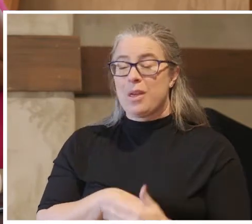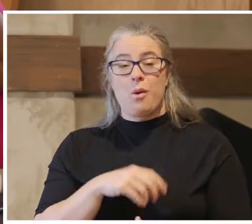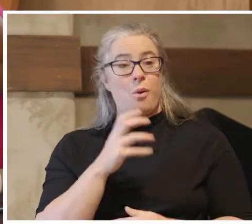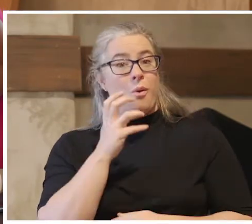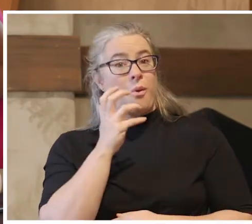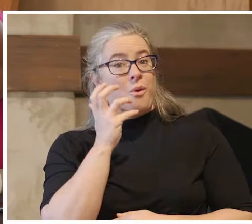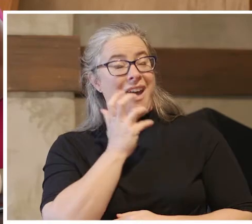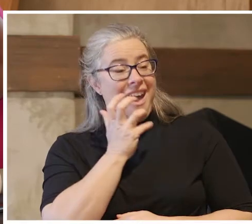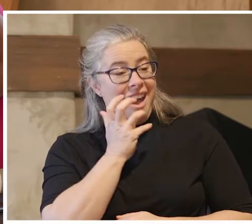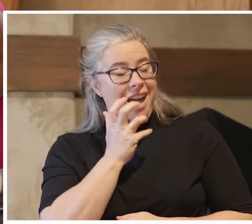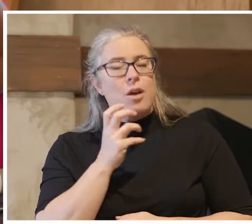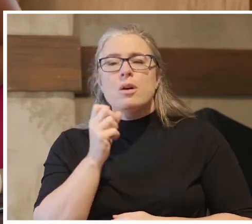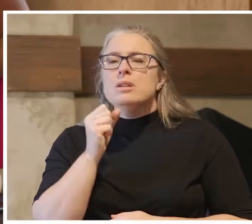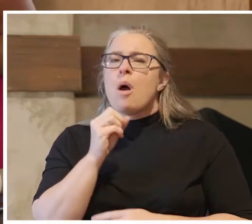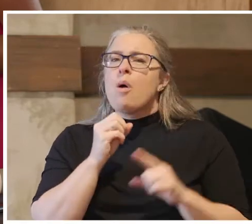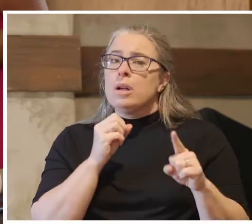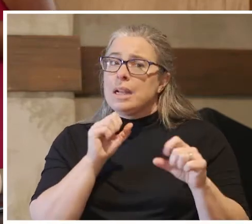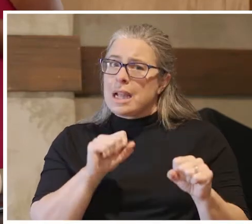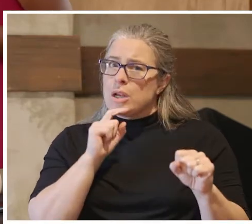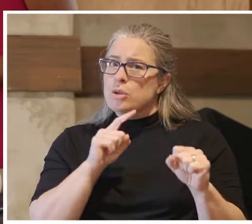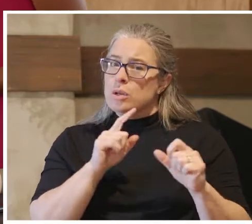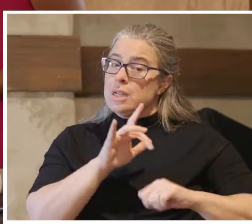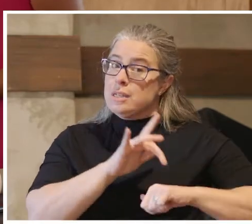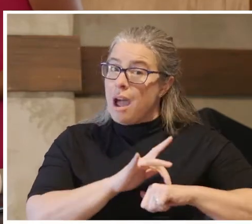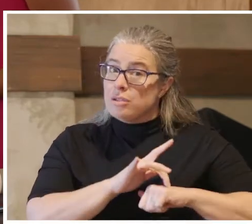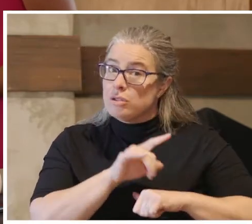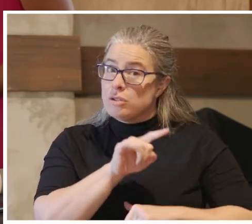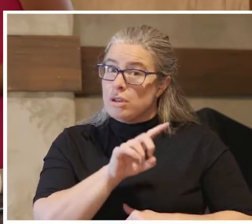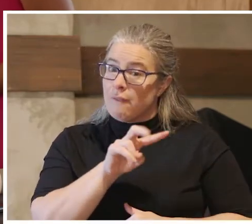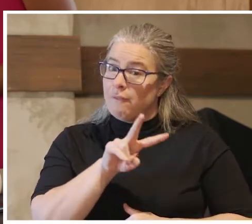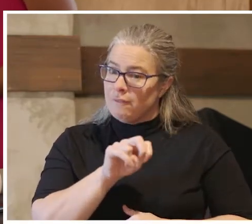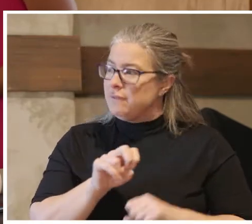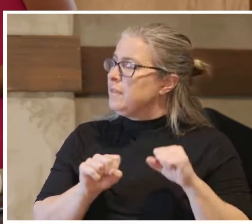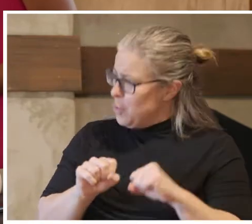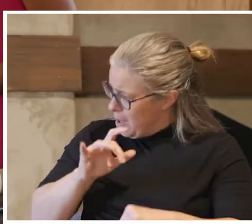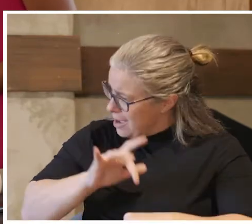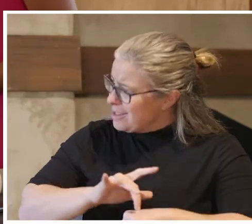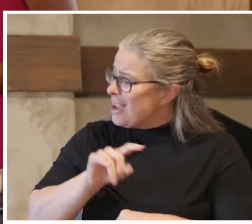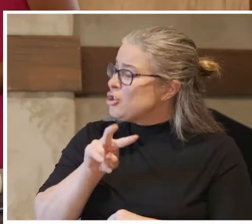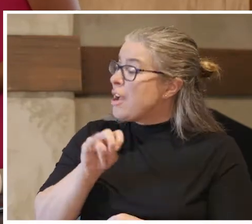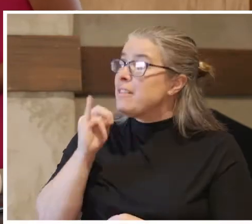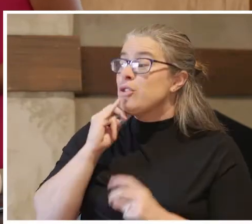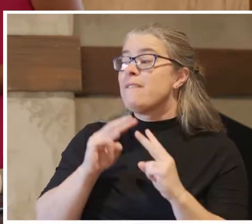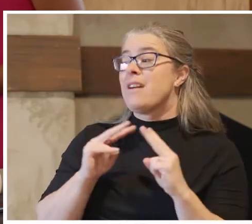Wow, so can you touch Dove? You can touch Dove if you're very